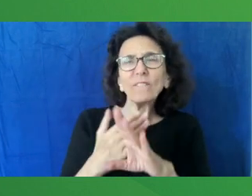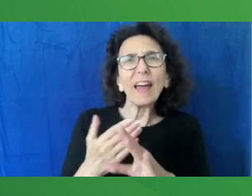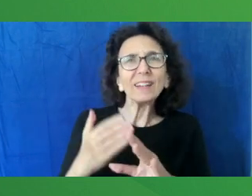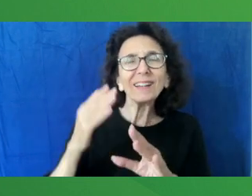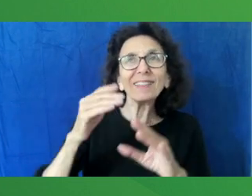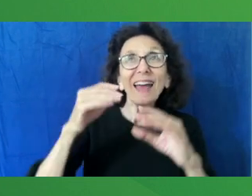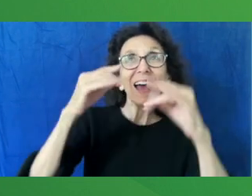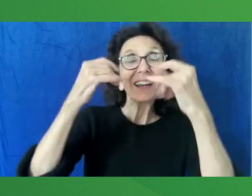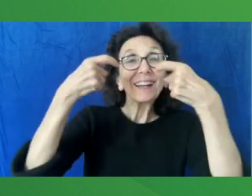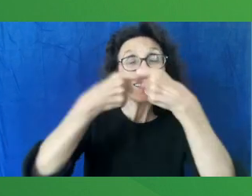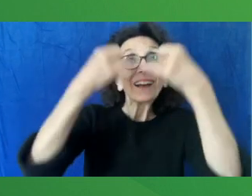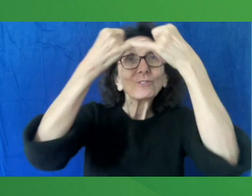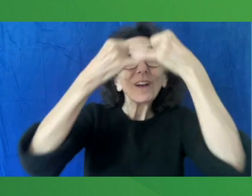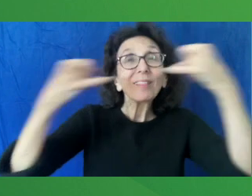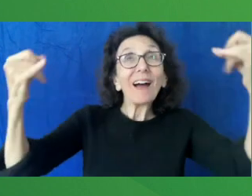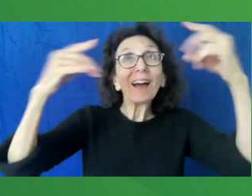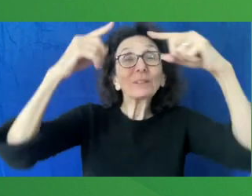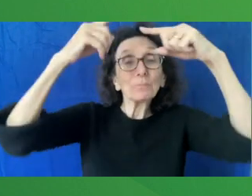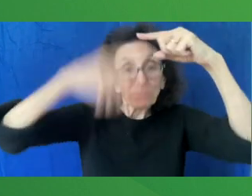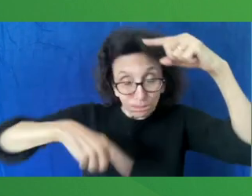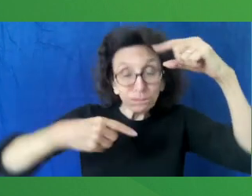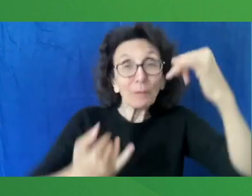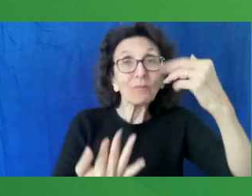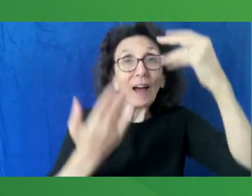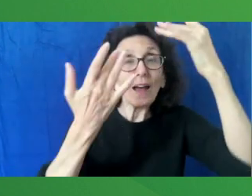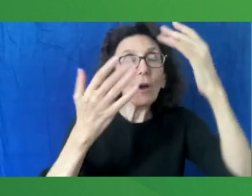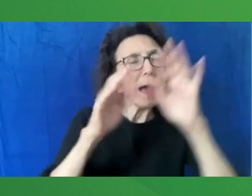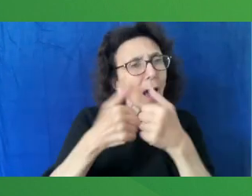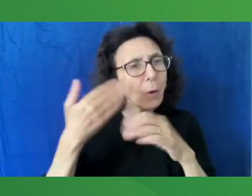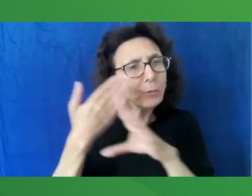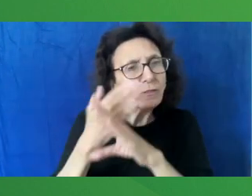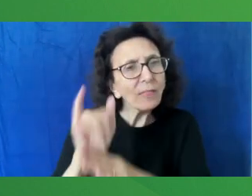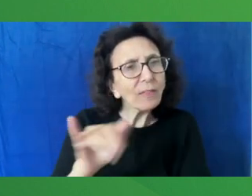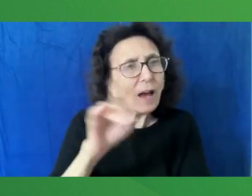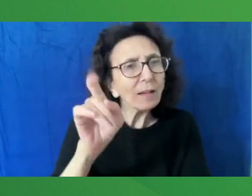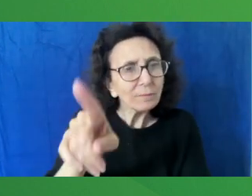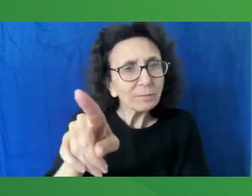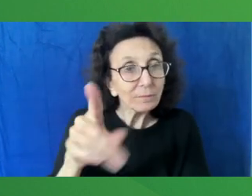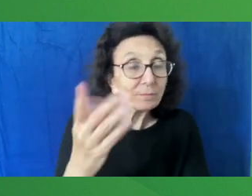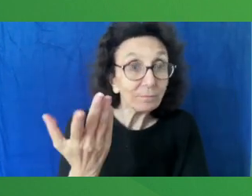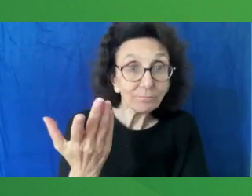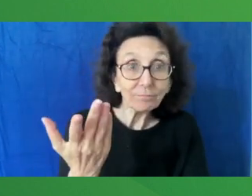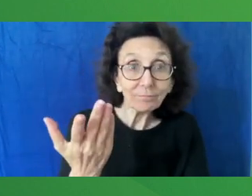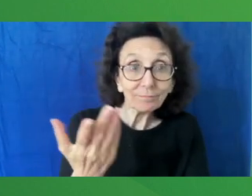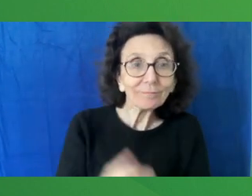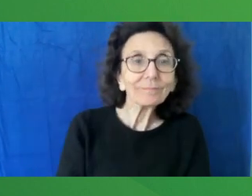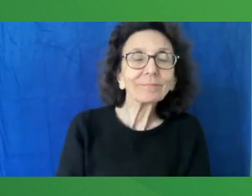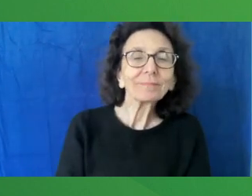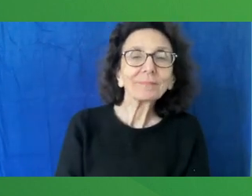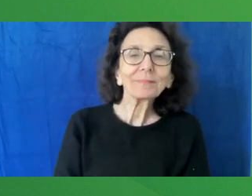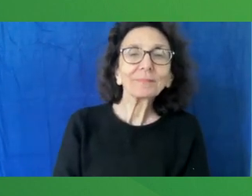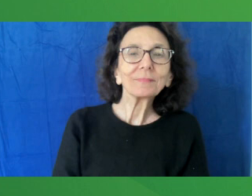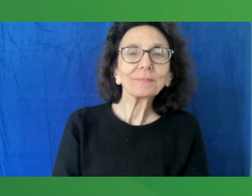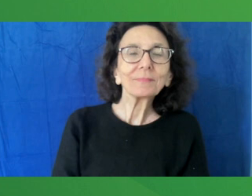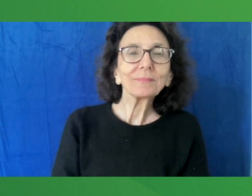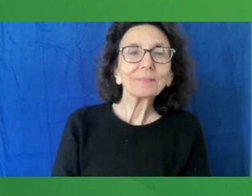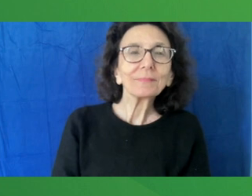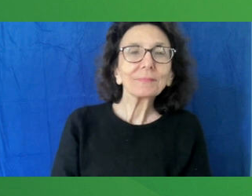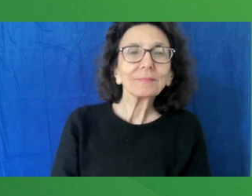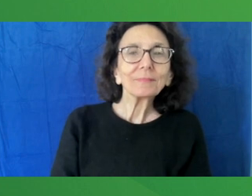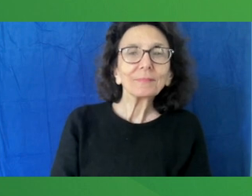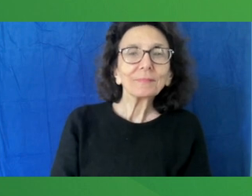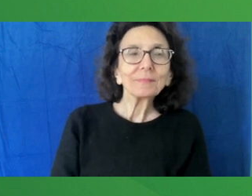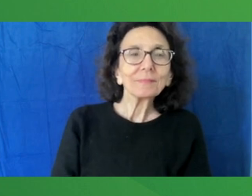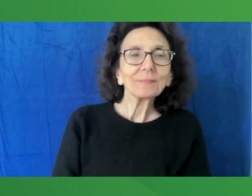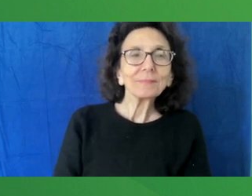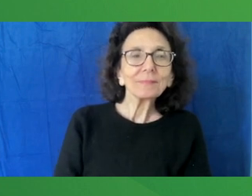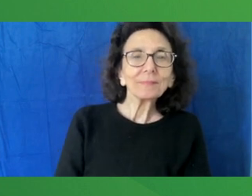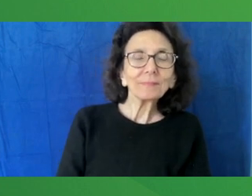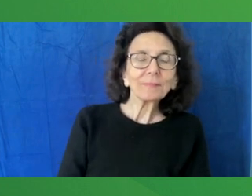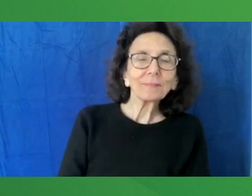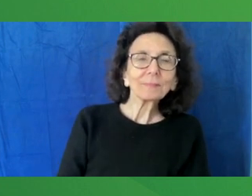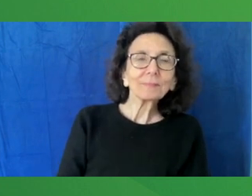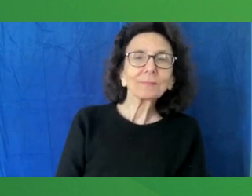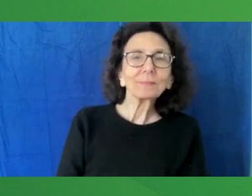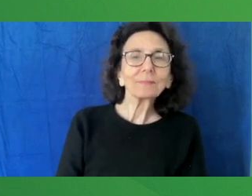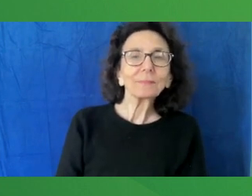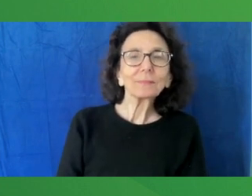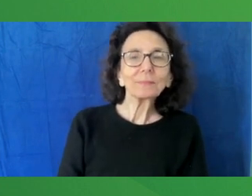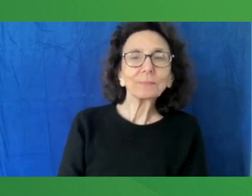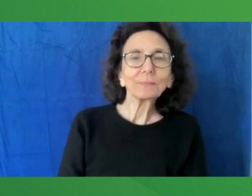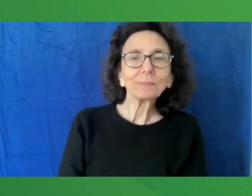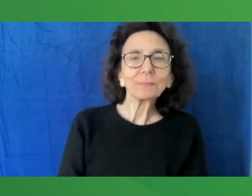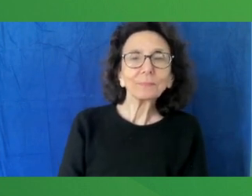If that's a problem, how could we potentially prevent that?